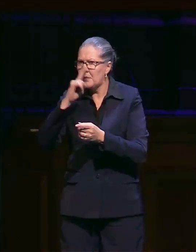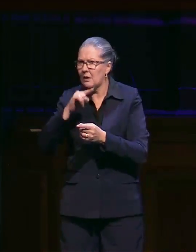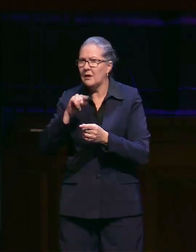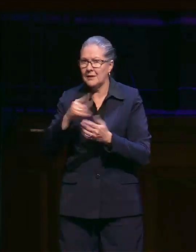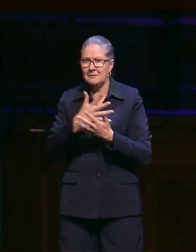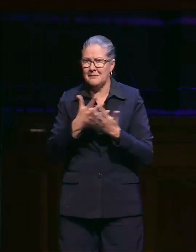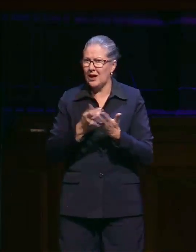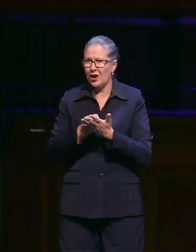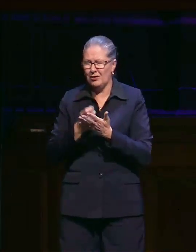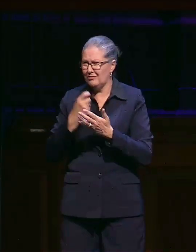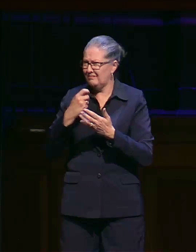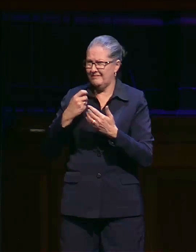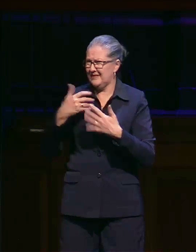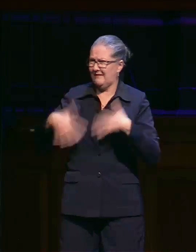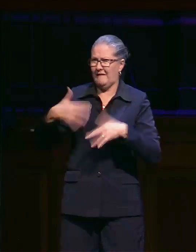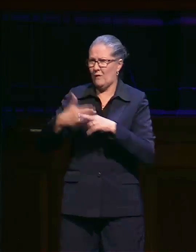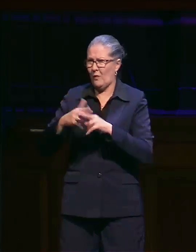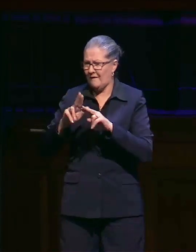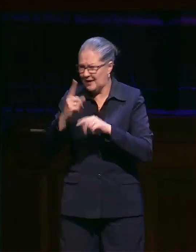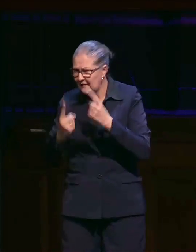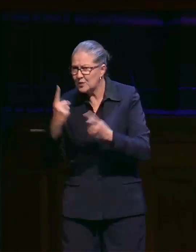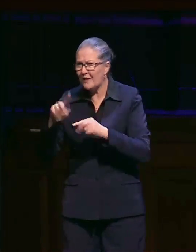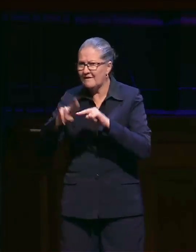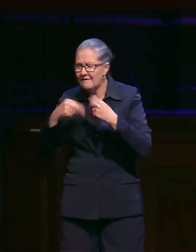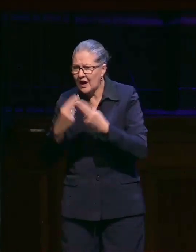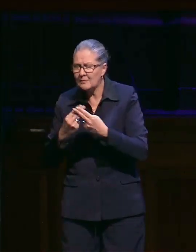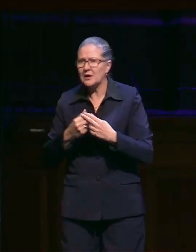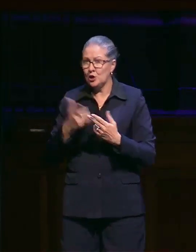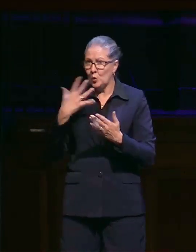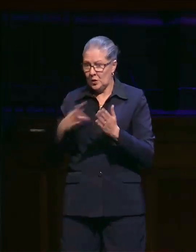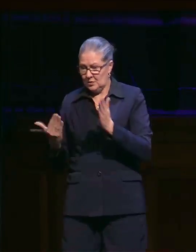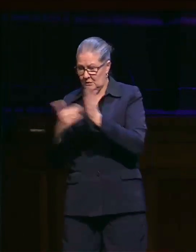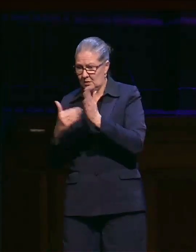individuals and families and if you want to add on the list to the economy as